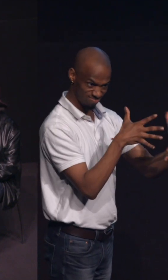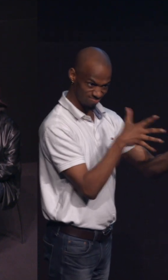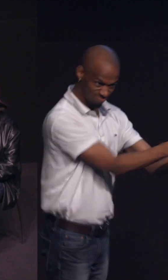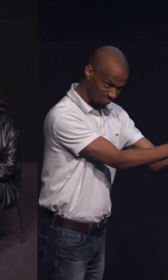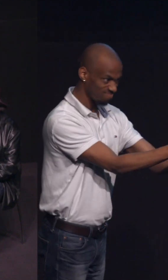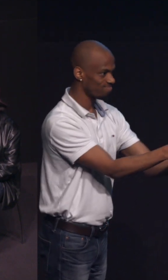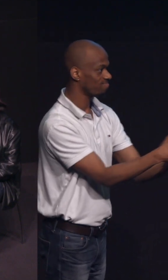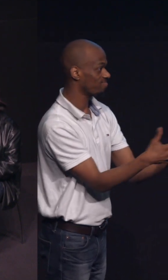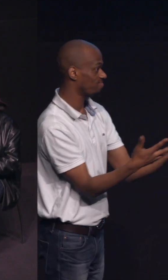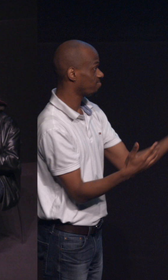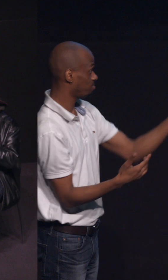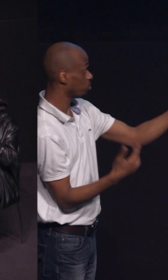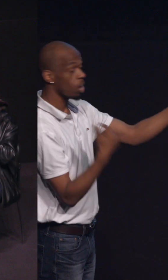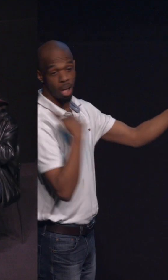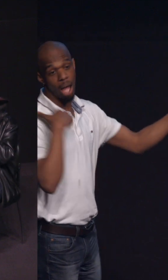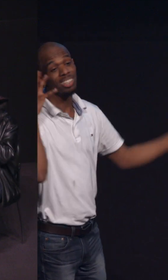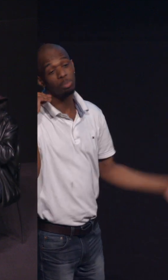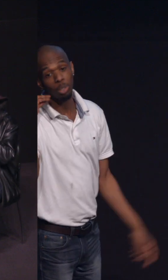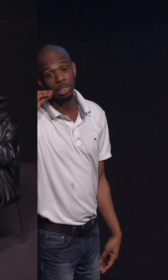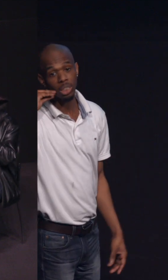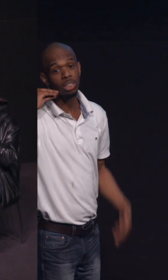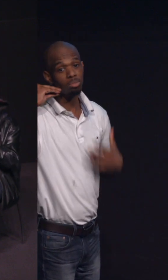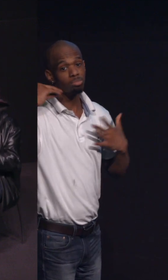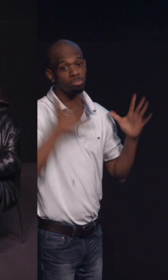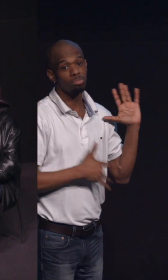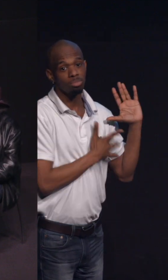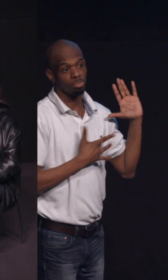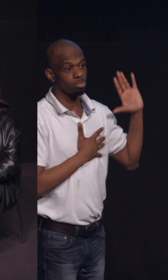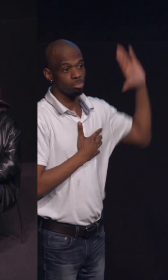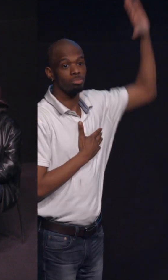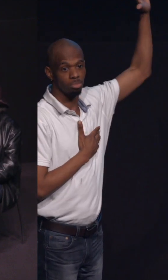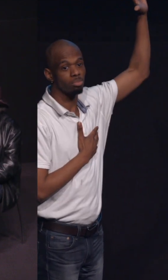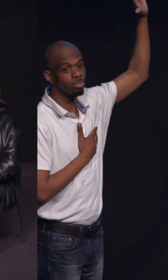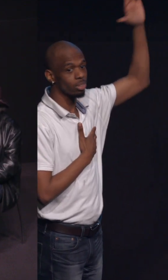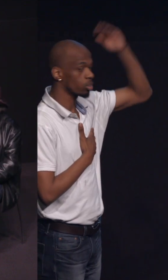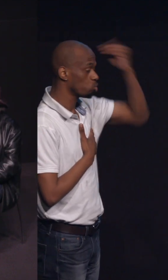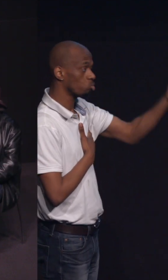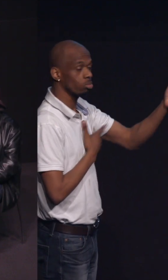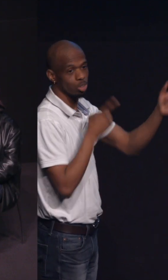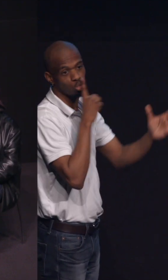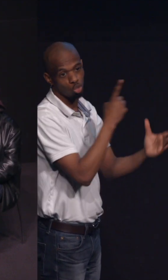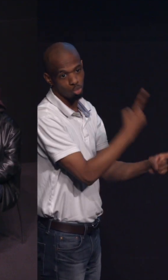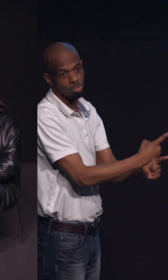I can attest, absolutely. Pandora: What we're trying to do, I'm trying to get Papa to come and--do nothing.